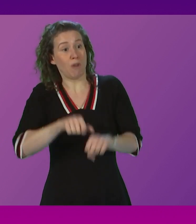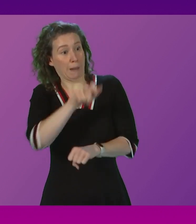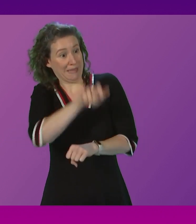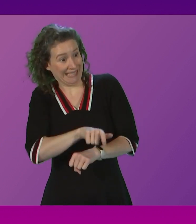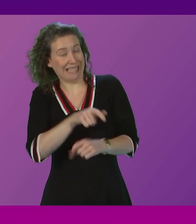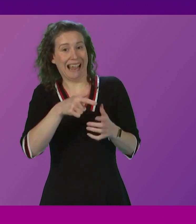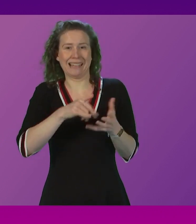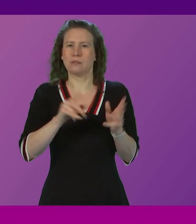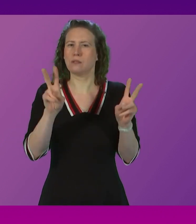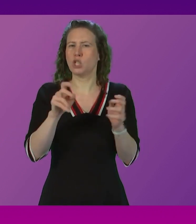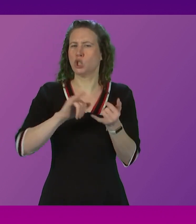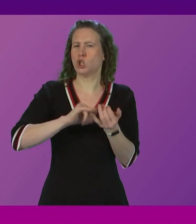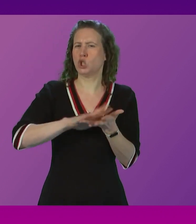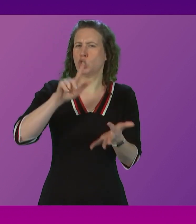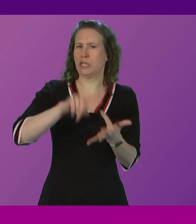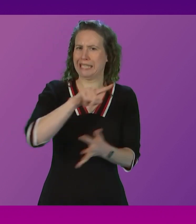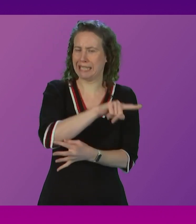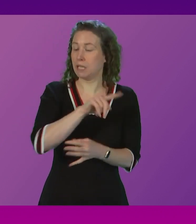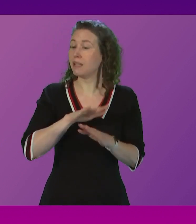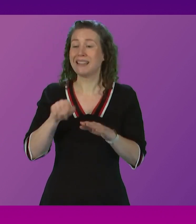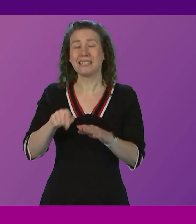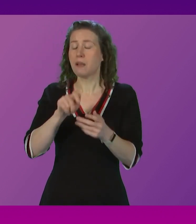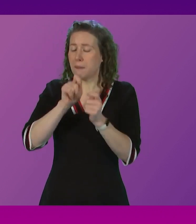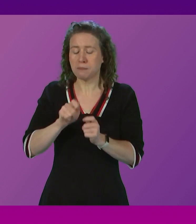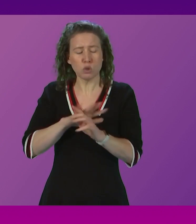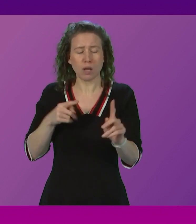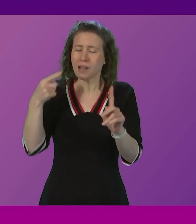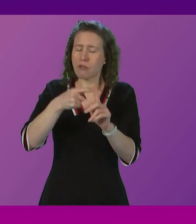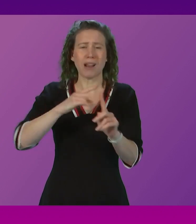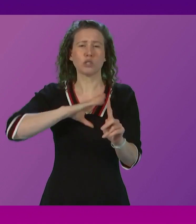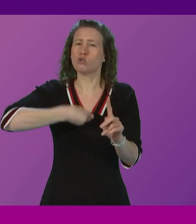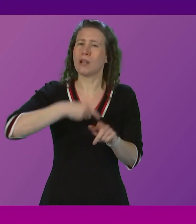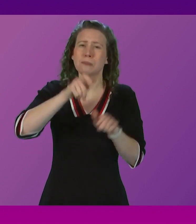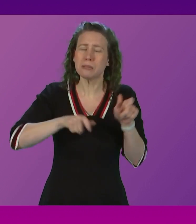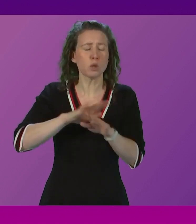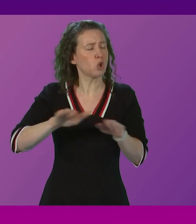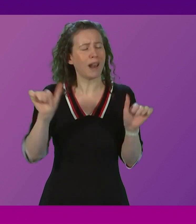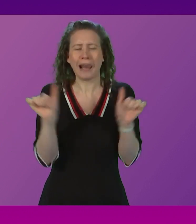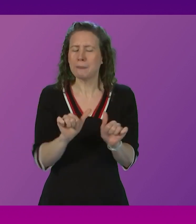The amendment was not directed at trans people. It would not limit trans rights. It